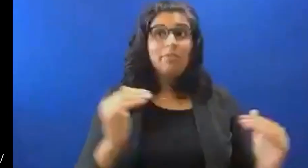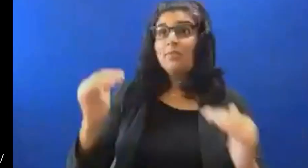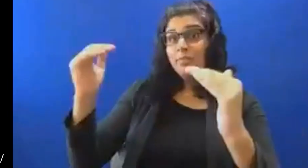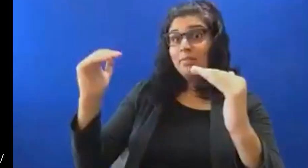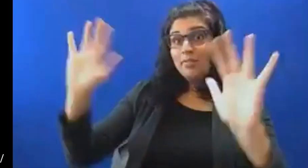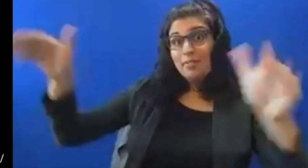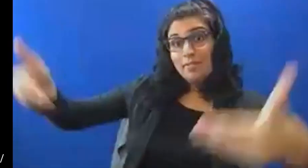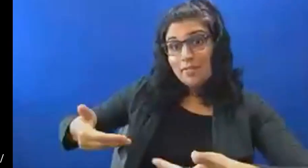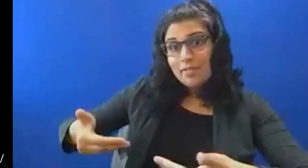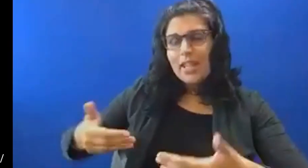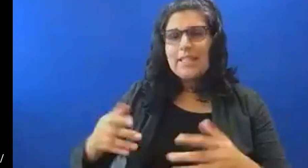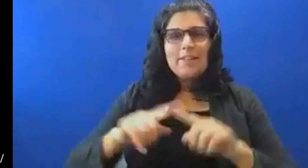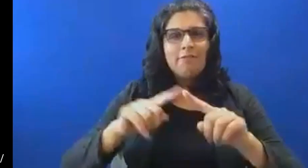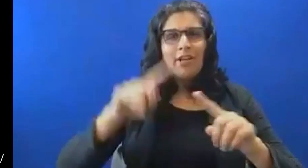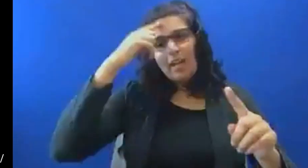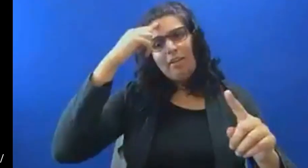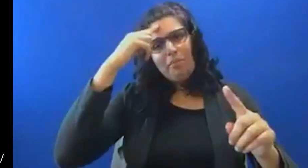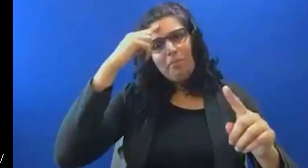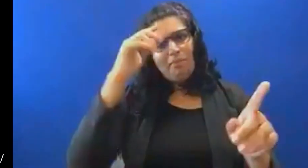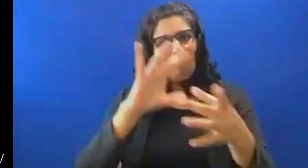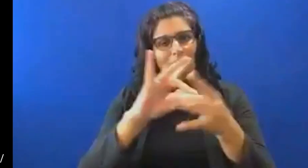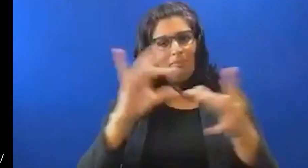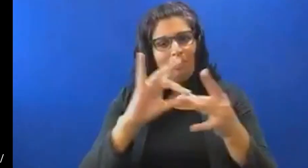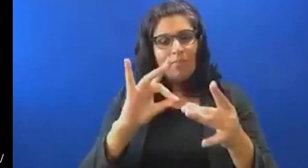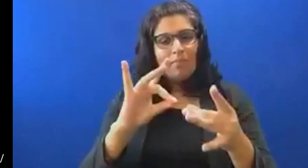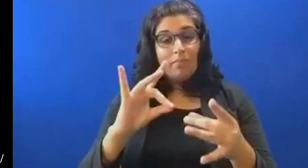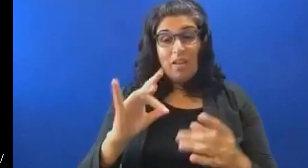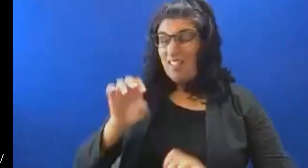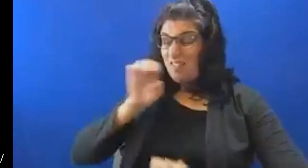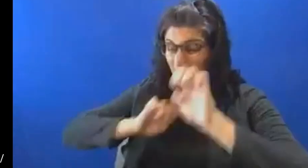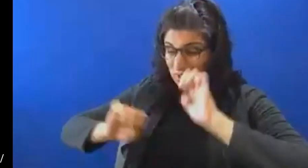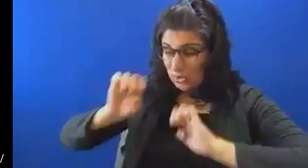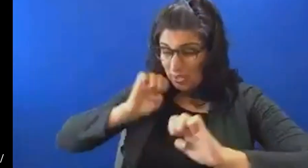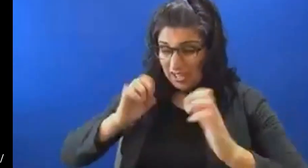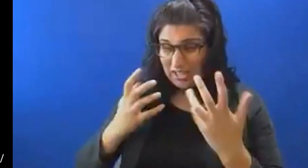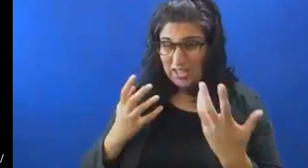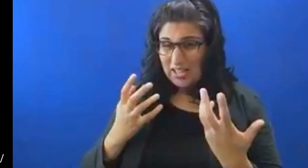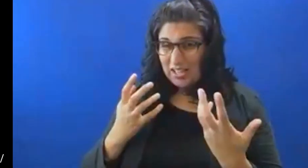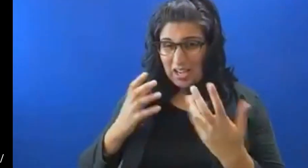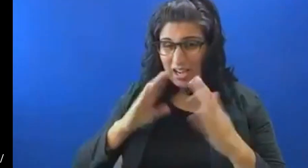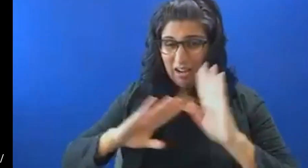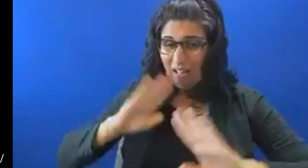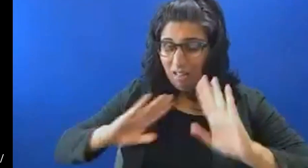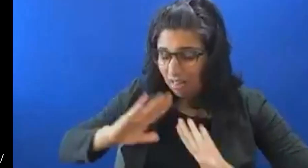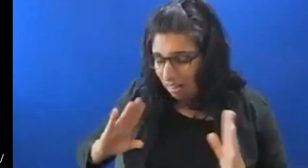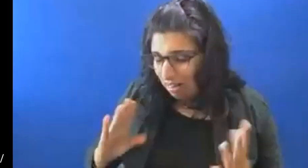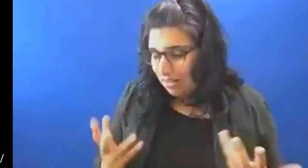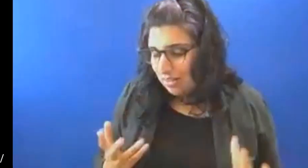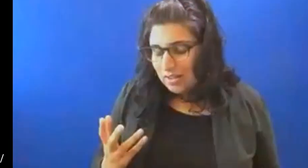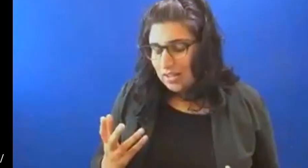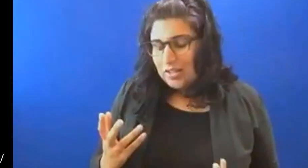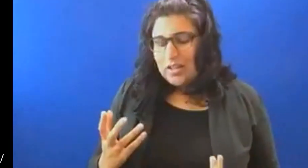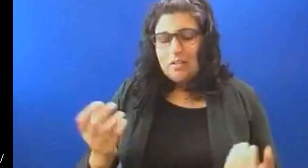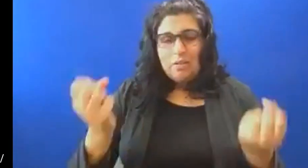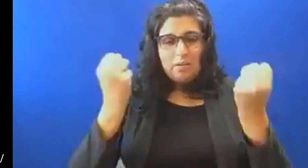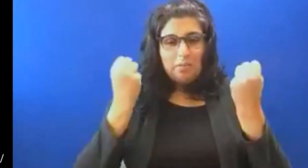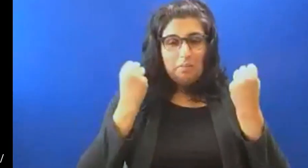I think what is so frustrating to see happen is that a lot of companies treat